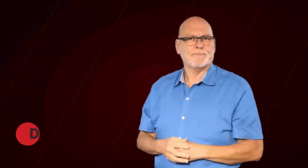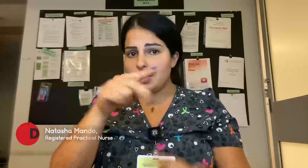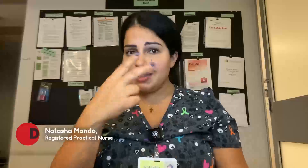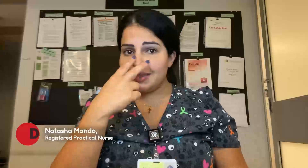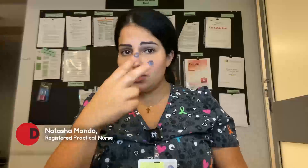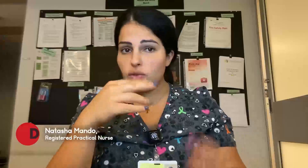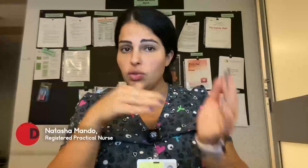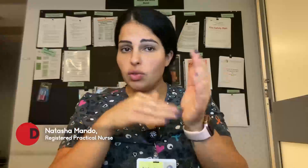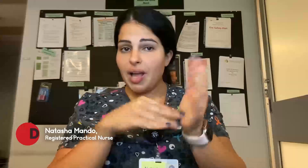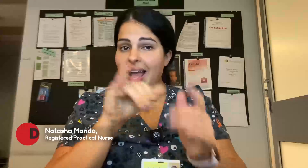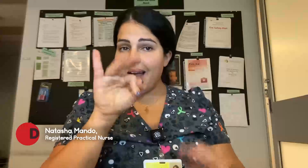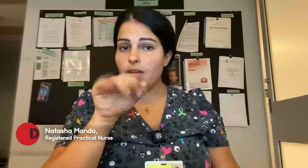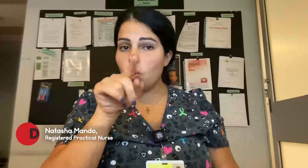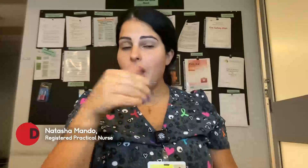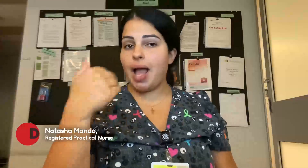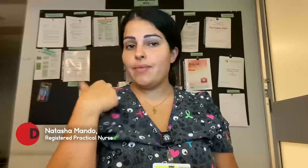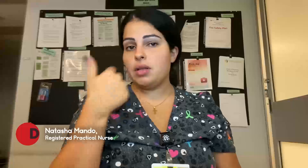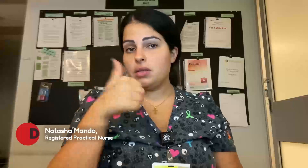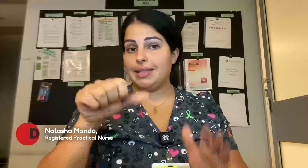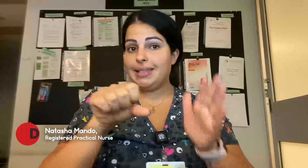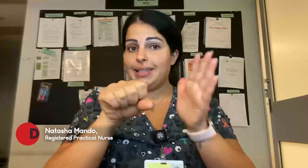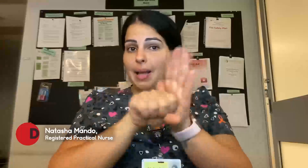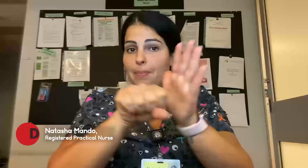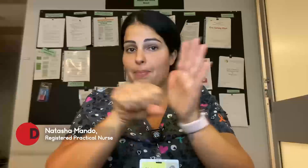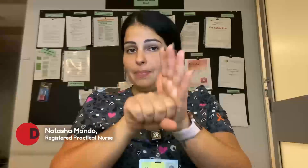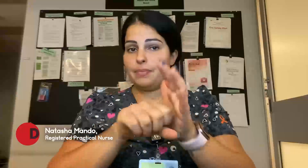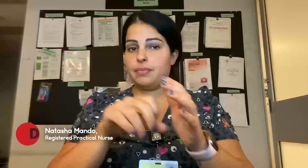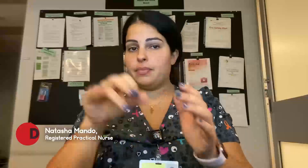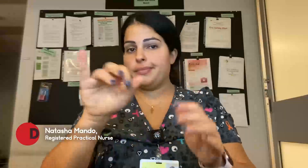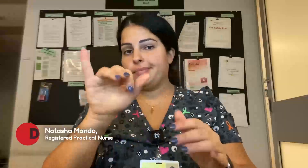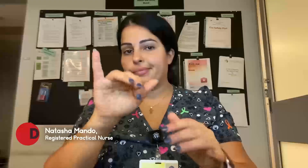You should see your doctor if you have the following symptoms: